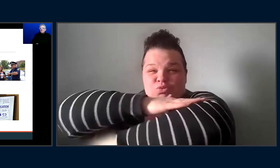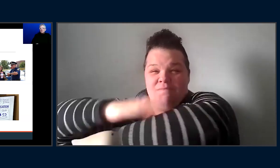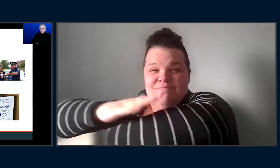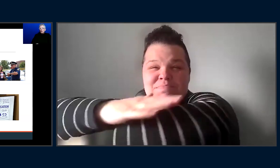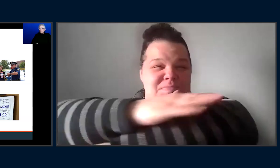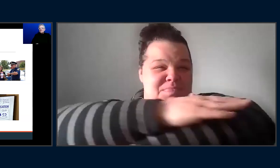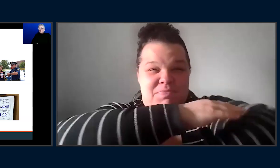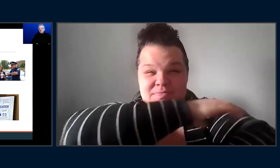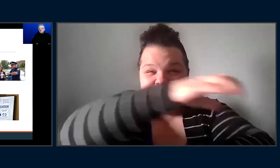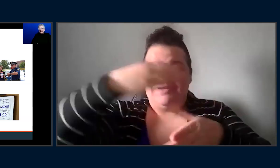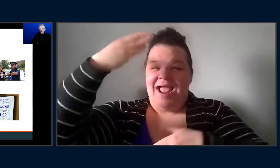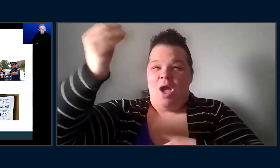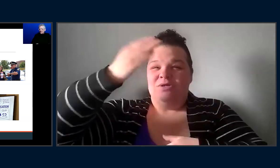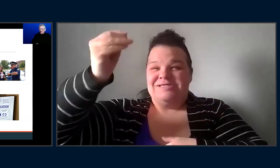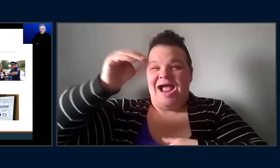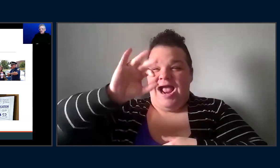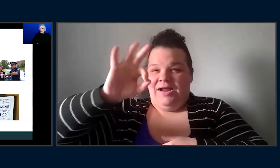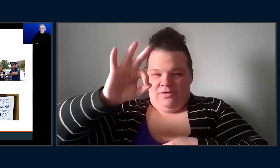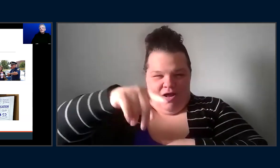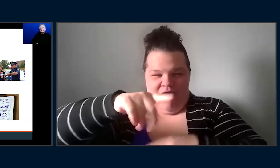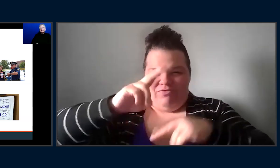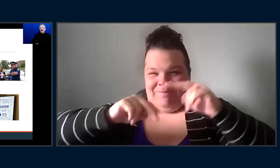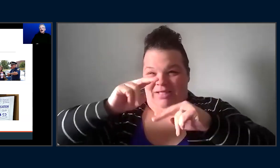There are a lot of different disability organizations